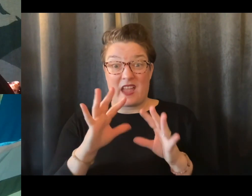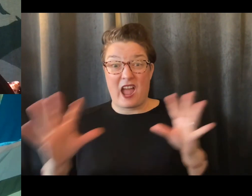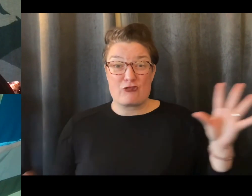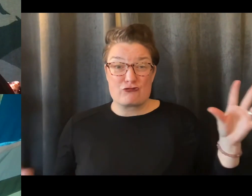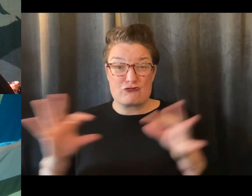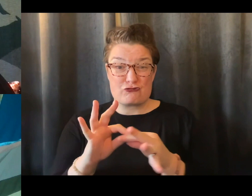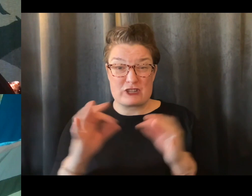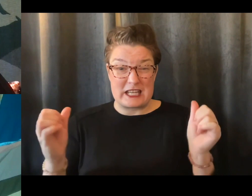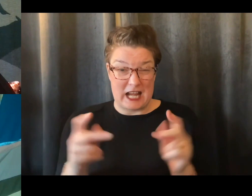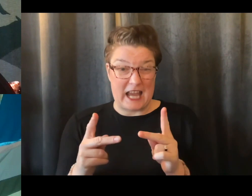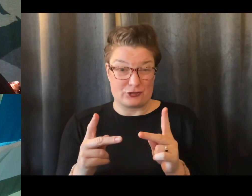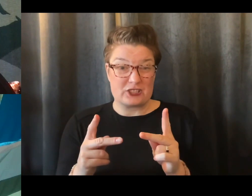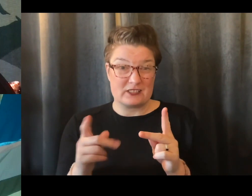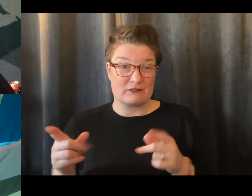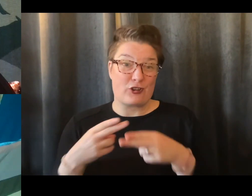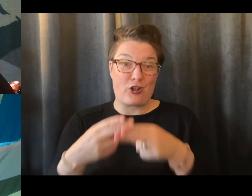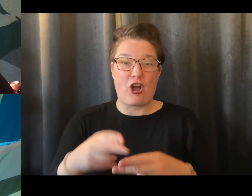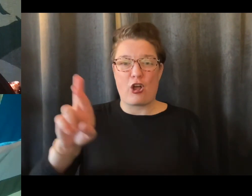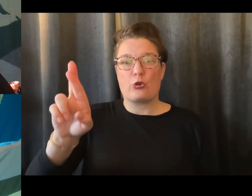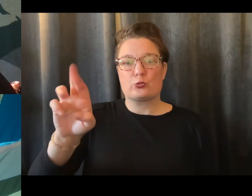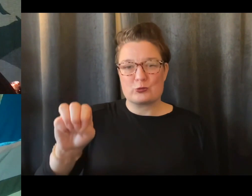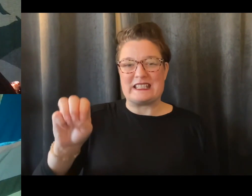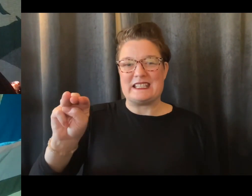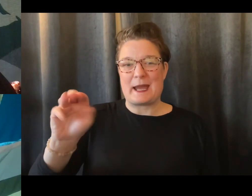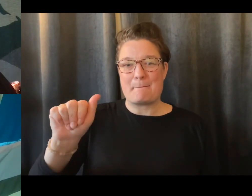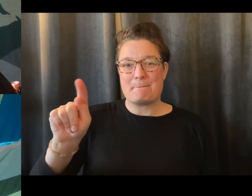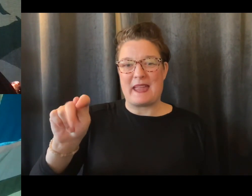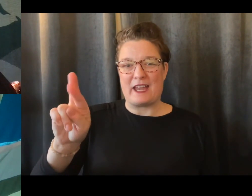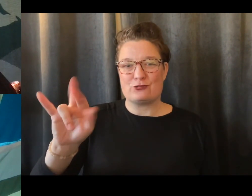And it's, I just really like have been following and had the privilege of